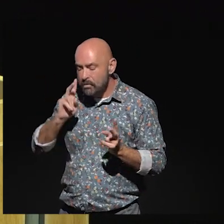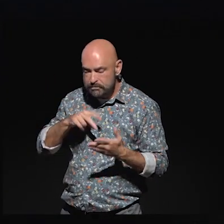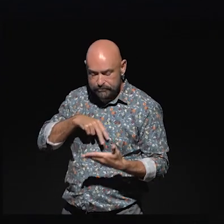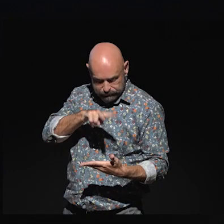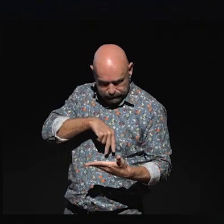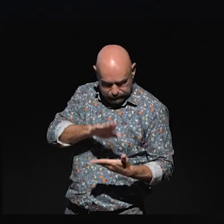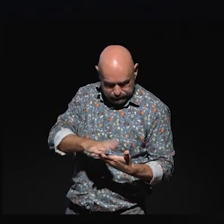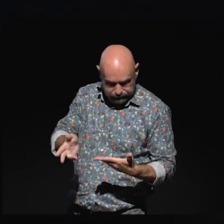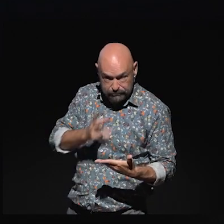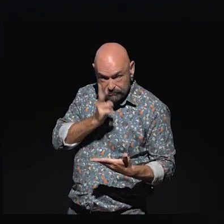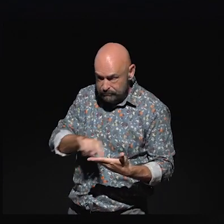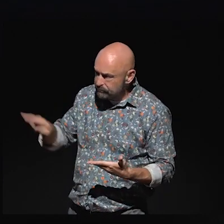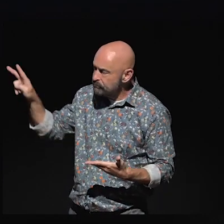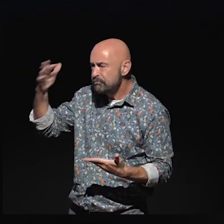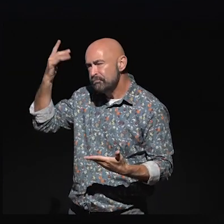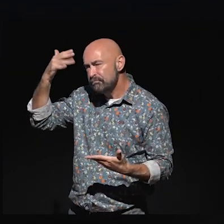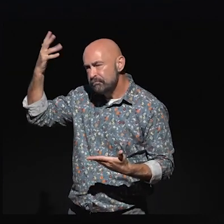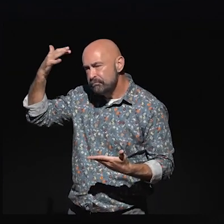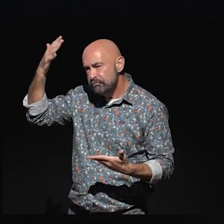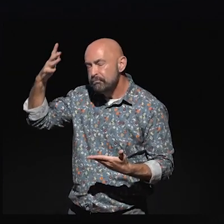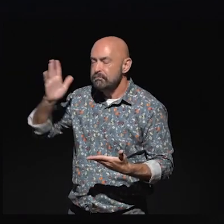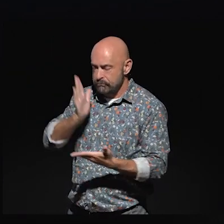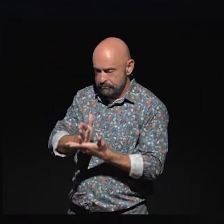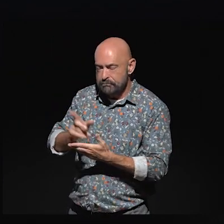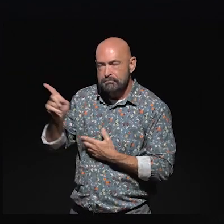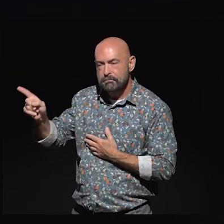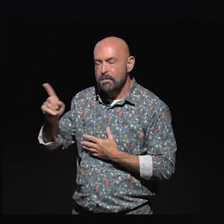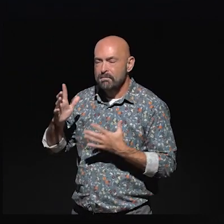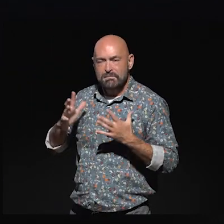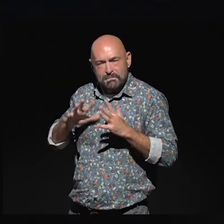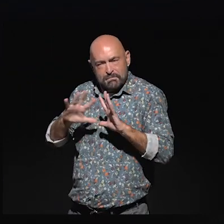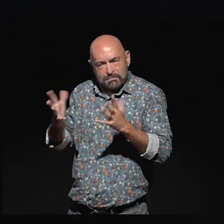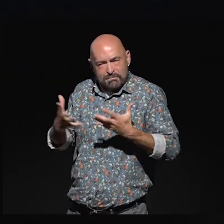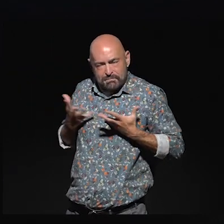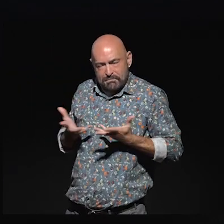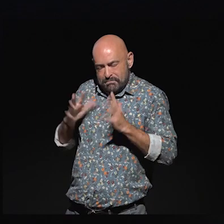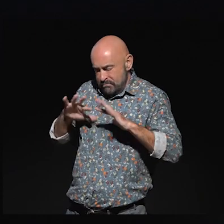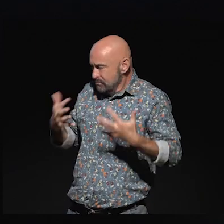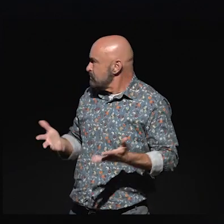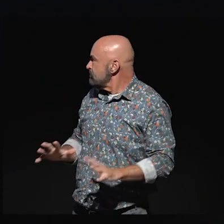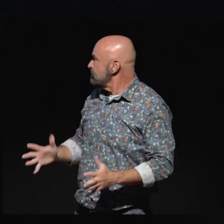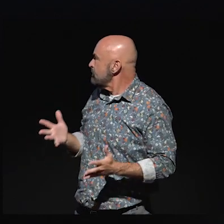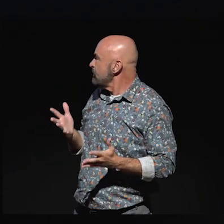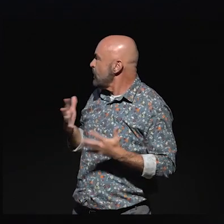She is lost in thought. She is certainly voluptuous, the naked breasts,